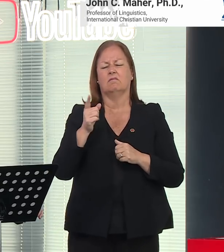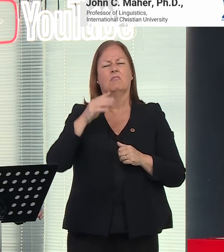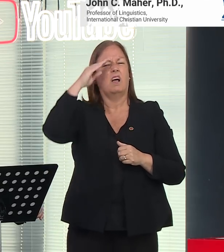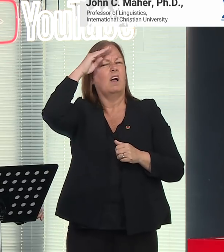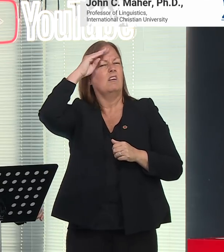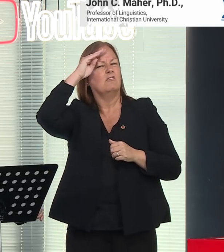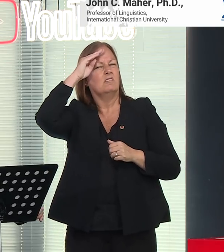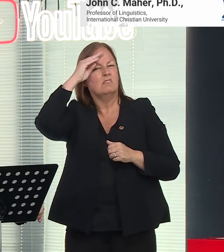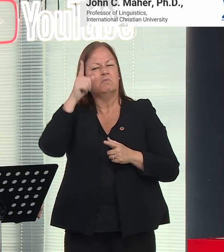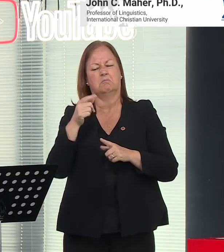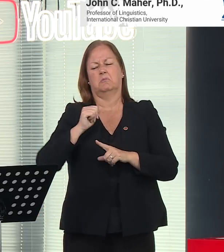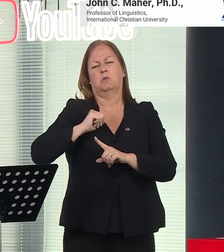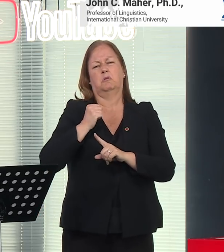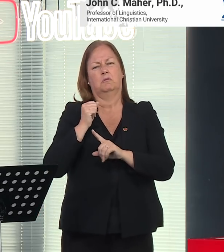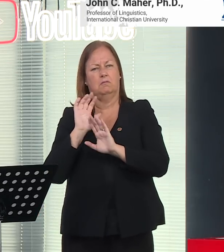There are small languages, like Irish